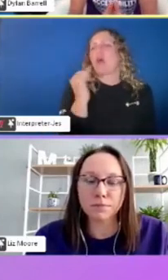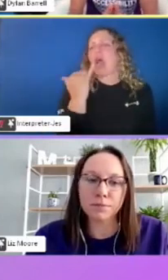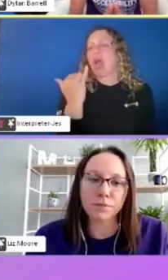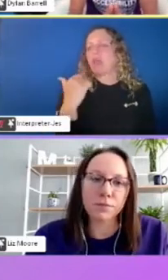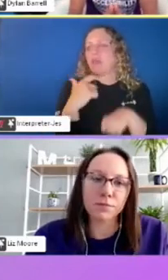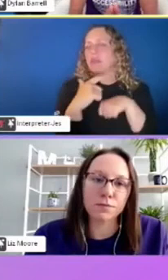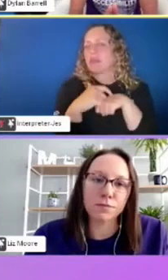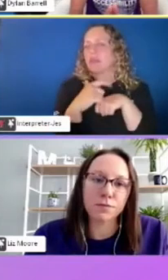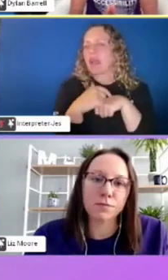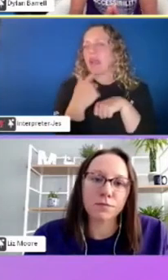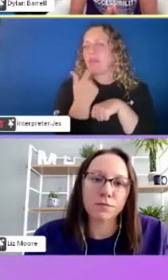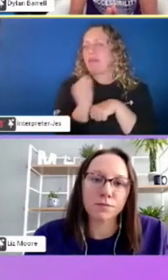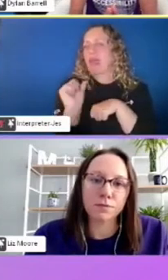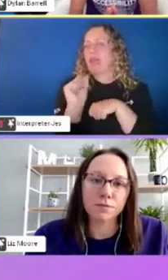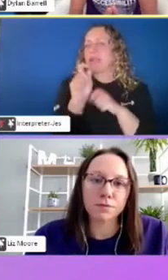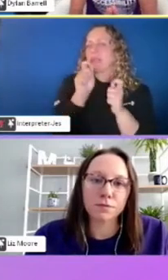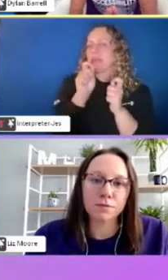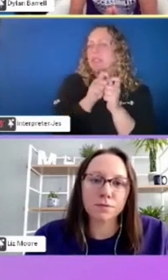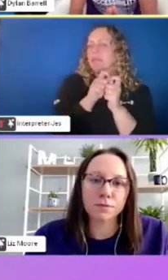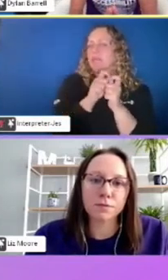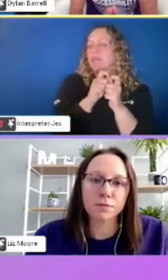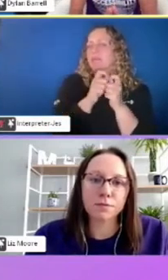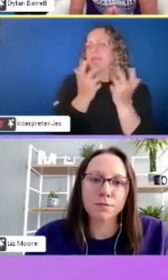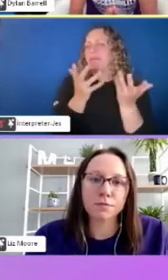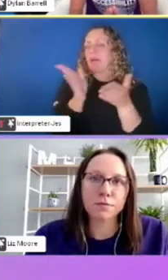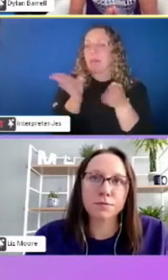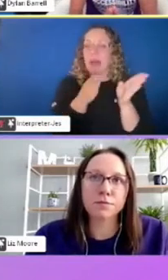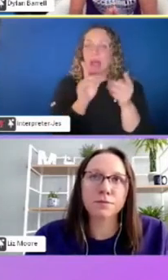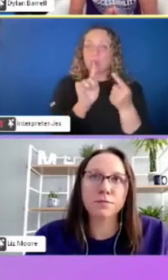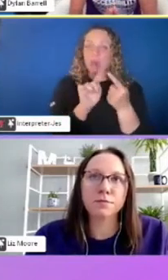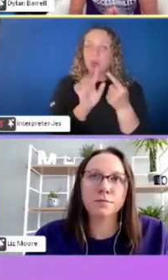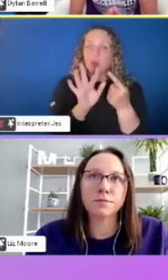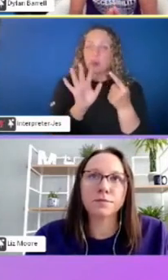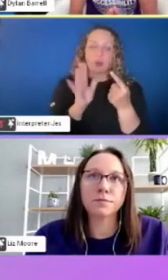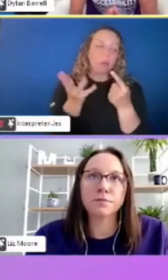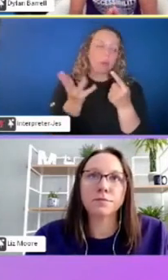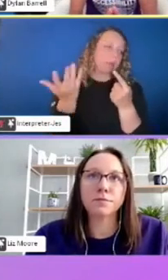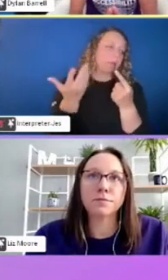of any specific plans to take into account the differences